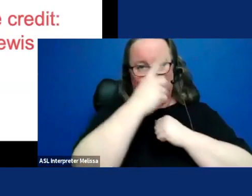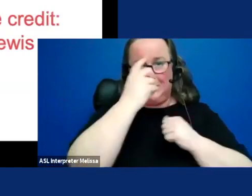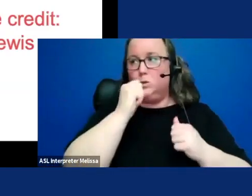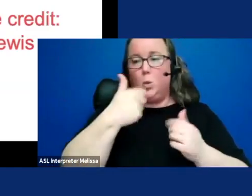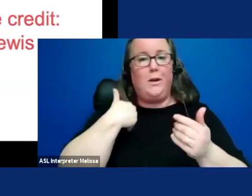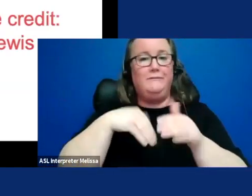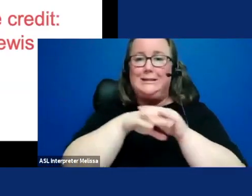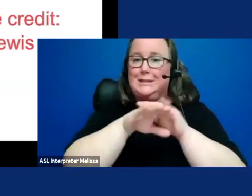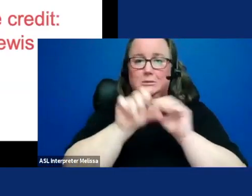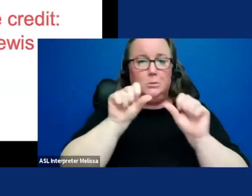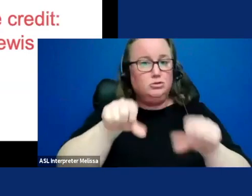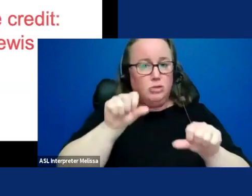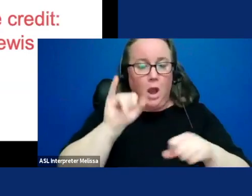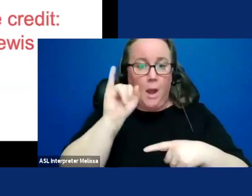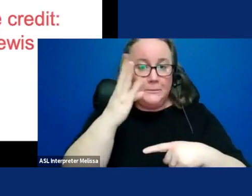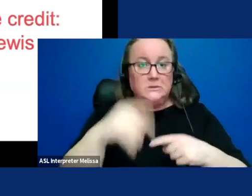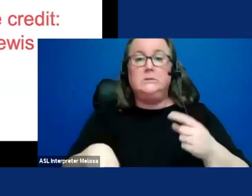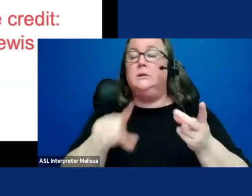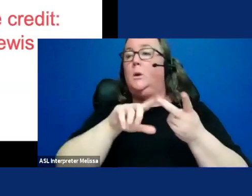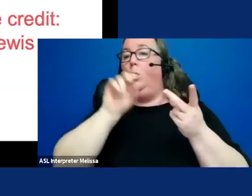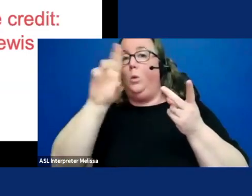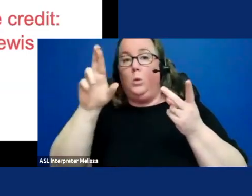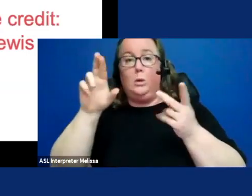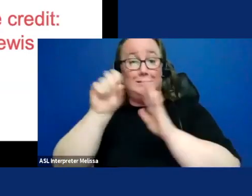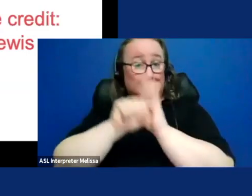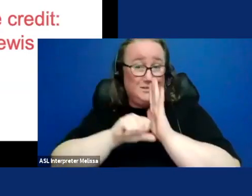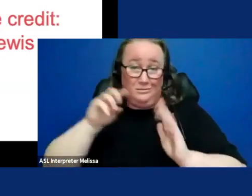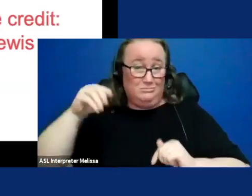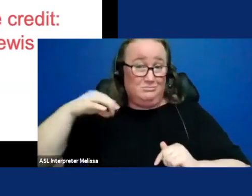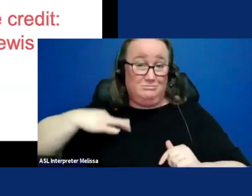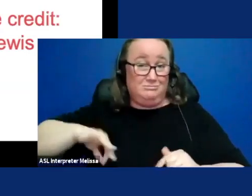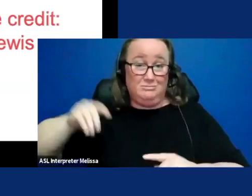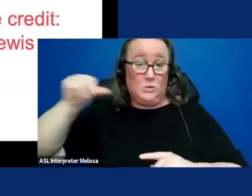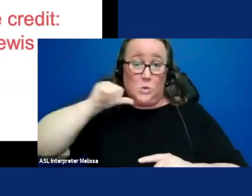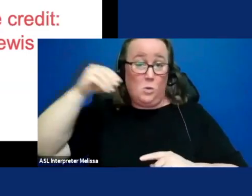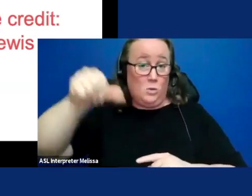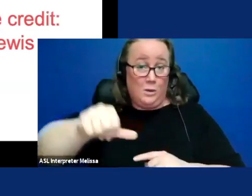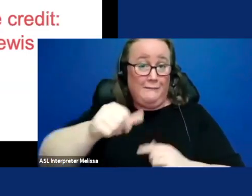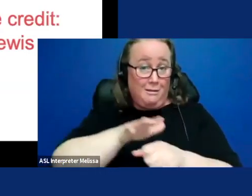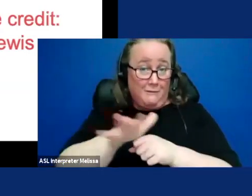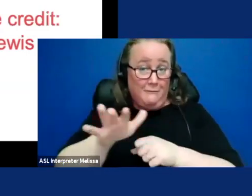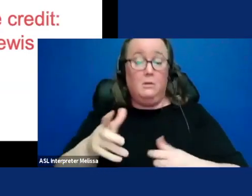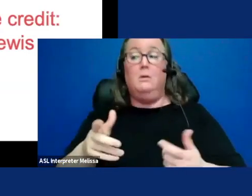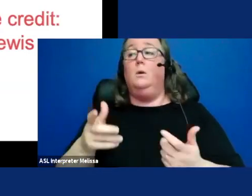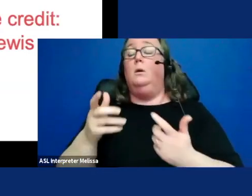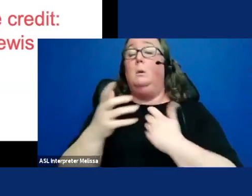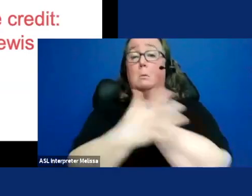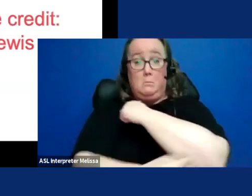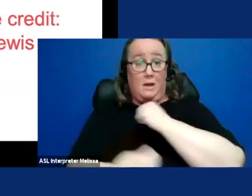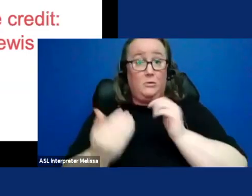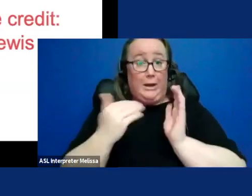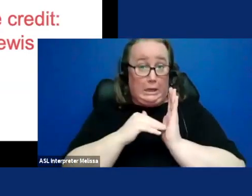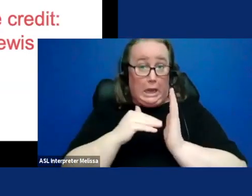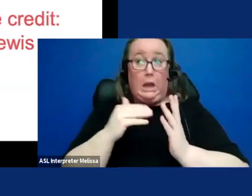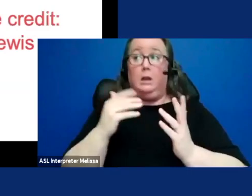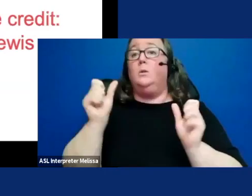them or because state benefits don't provide you enough. And we know poverty is a huge indication for neglect and for other issues that